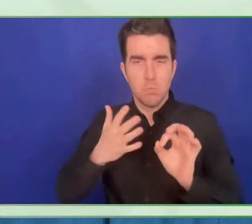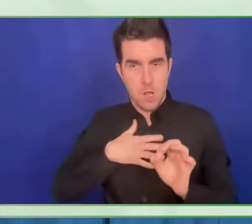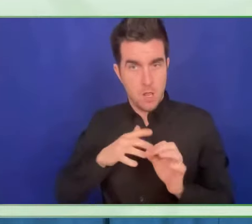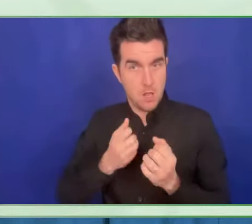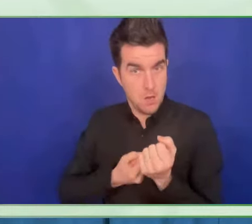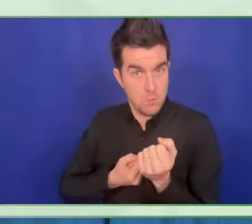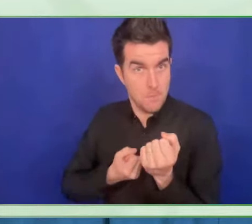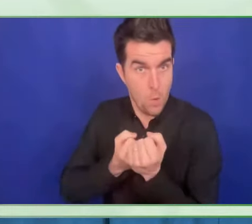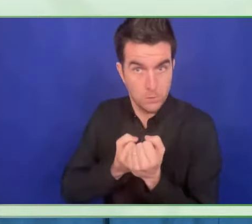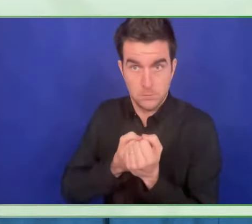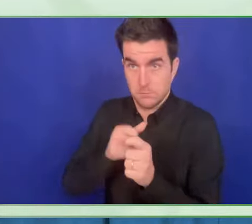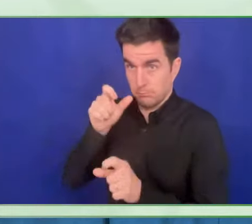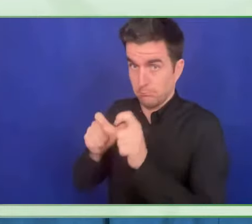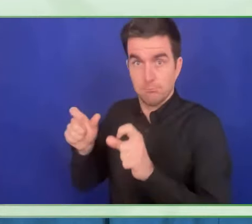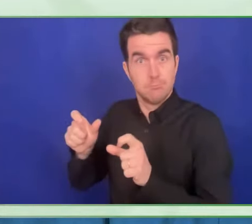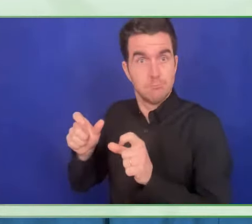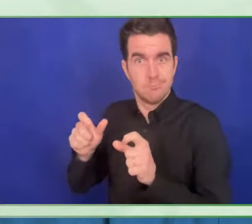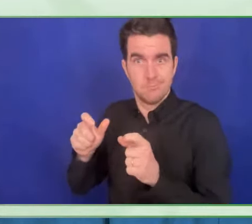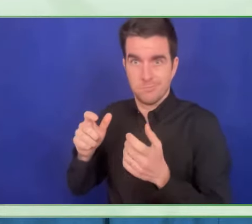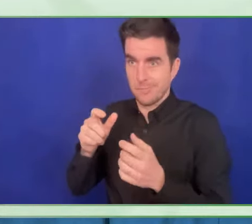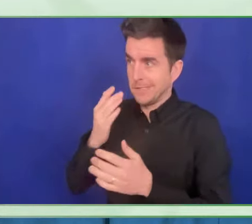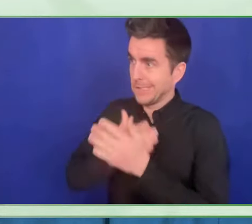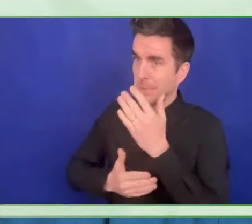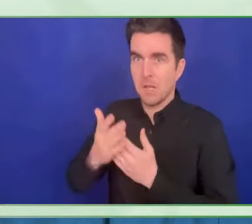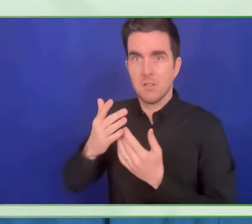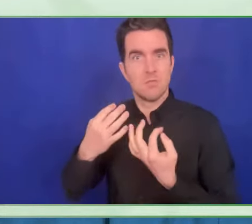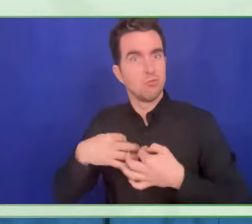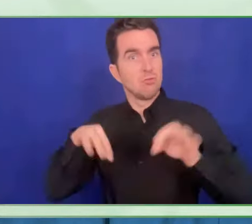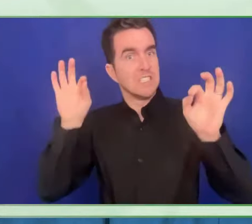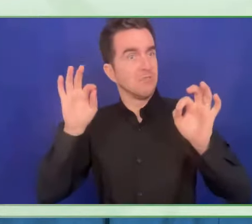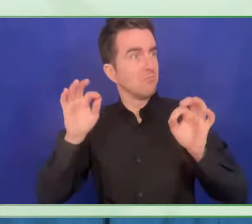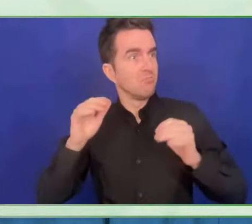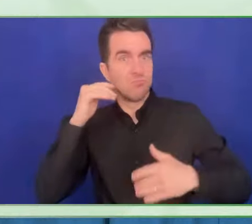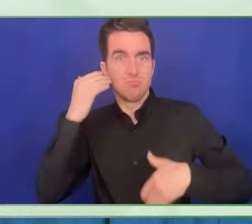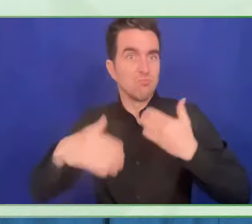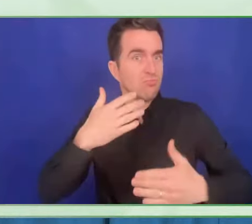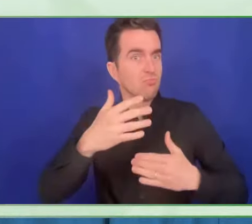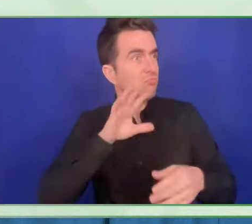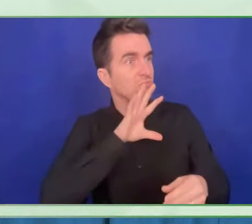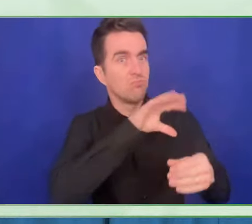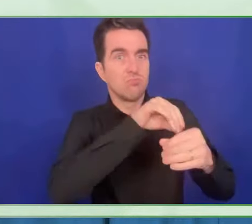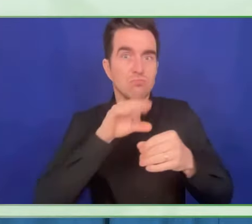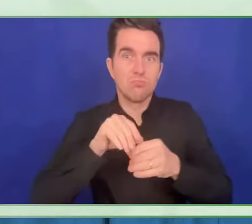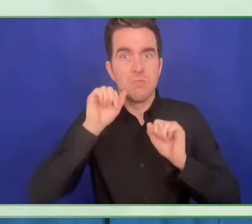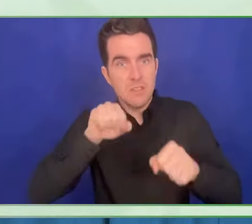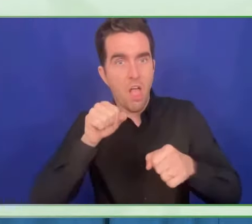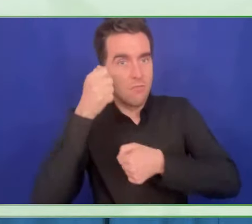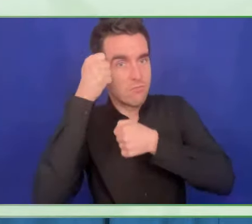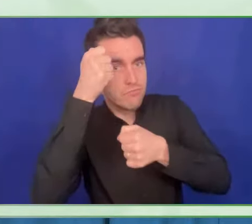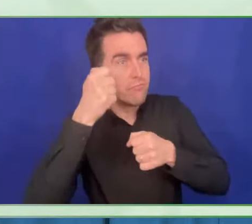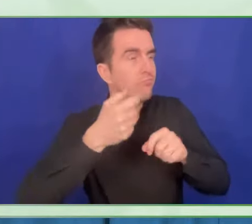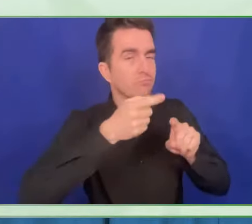The six flagship initiative is about developing a quality framework for social services.